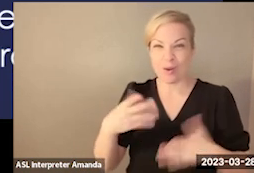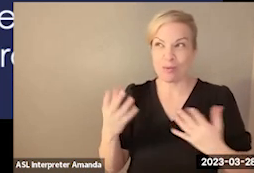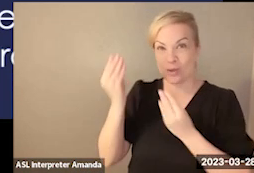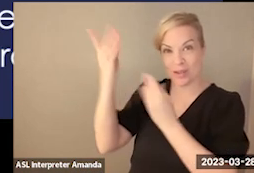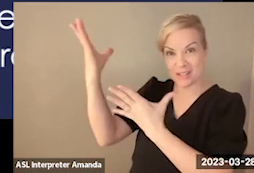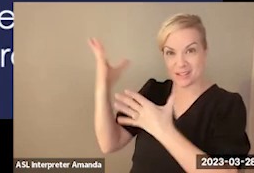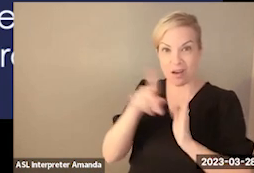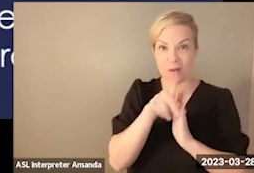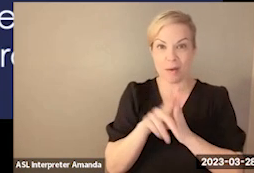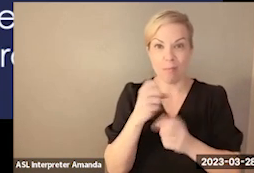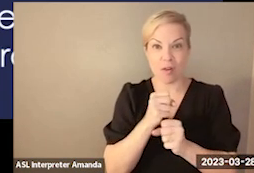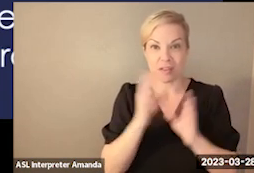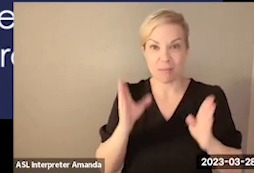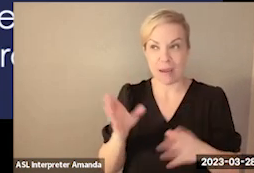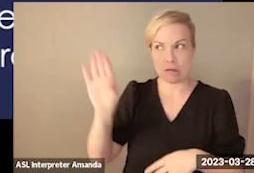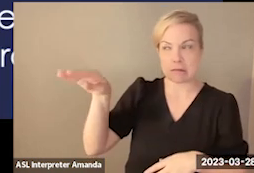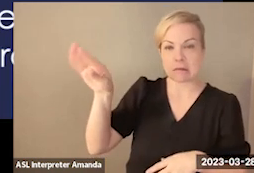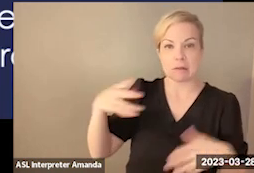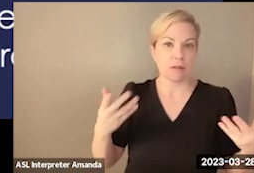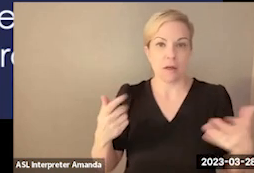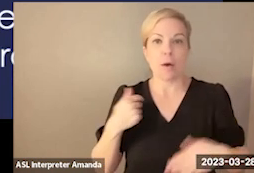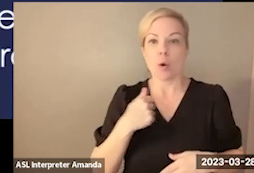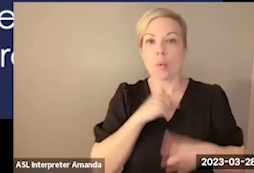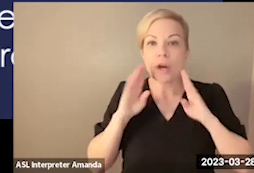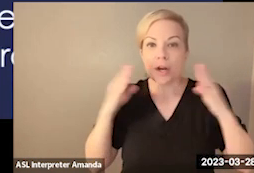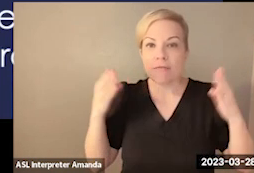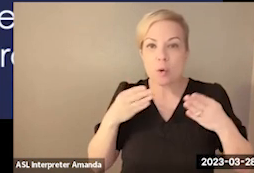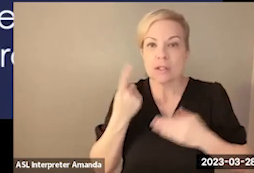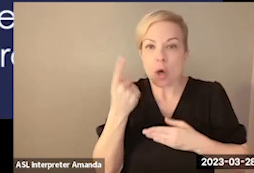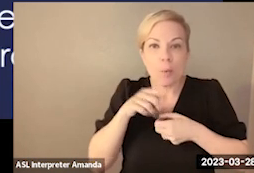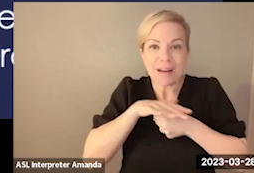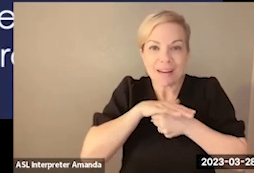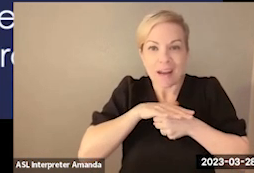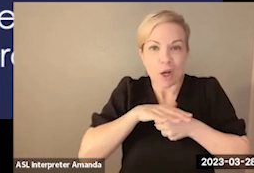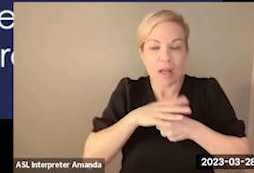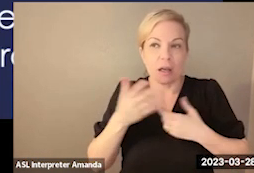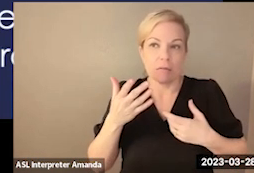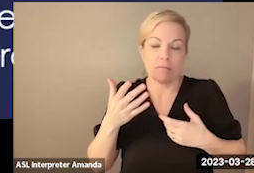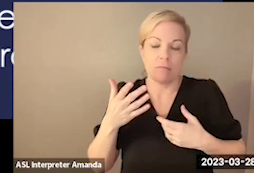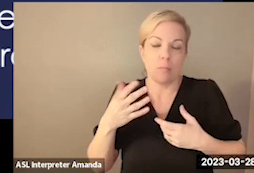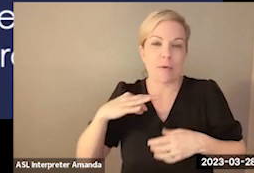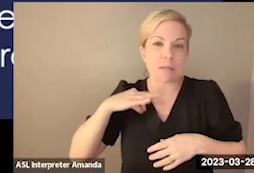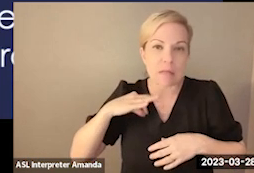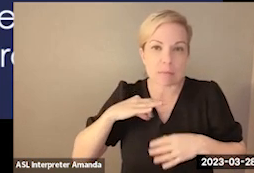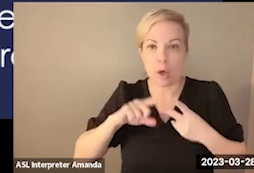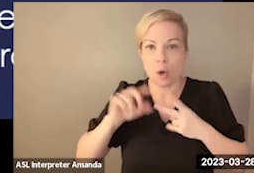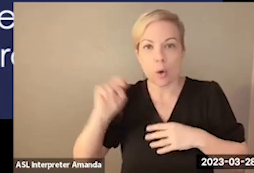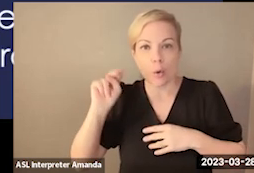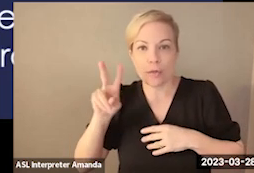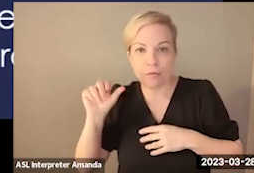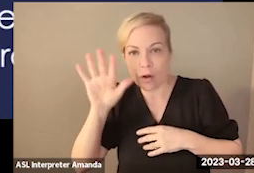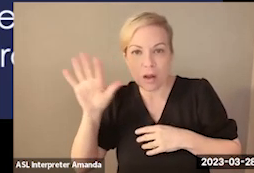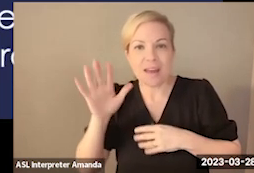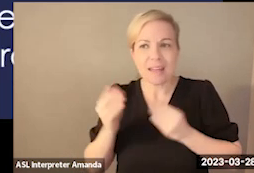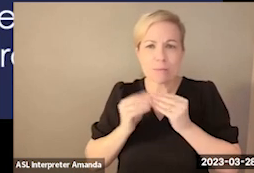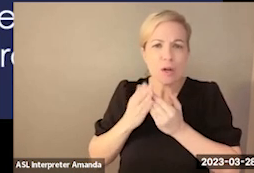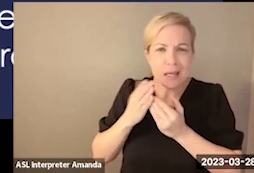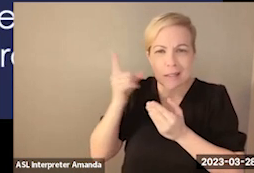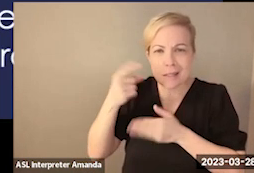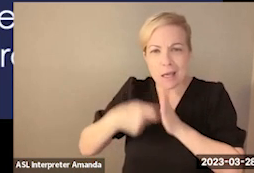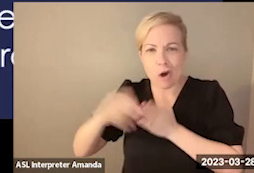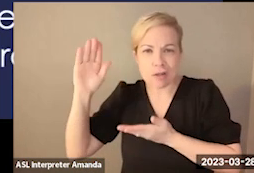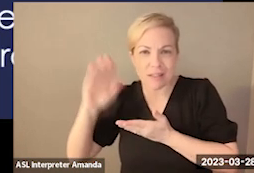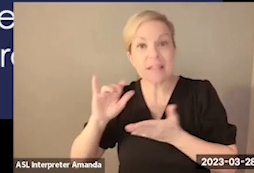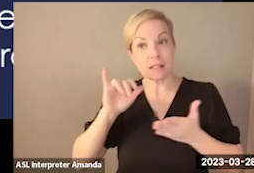Debbie Stine, Science & Technology Policy Academy: that okay, we're just gonna do to do it in near Pittsburgh or in Northern Ireland, where the industry is because it's easier. There it's gonna cost less. That's an efficiency measure.